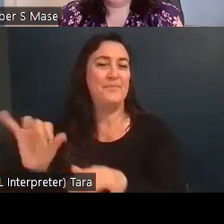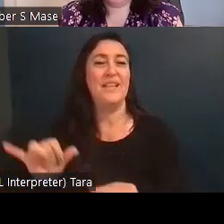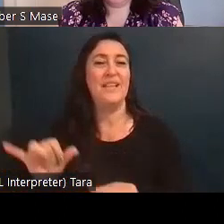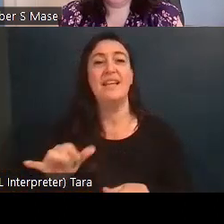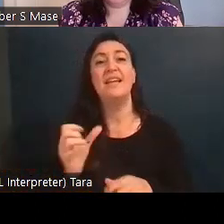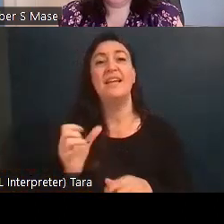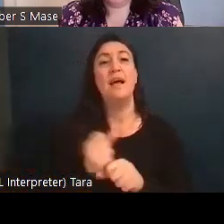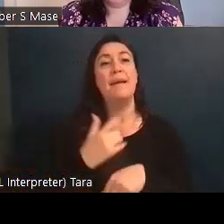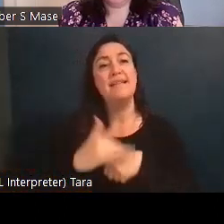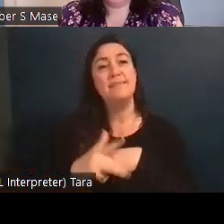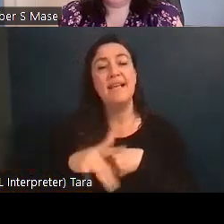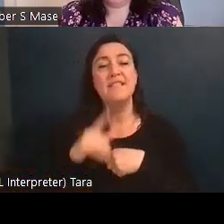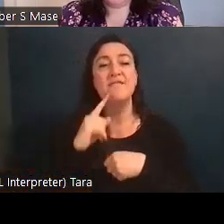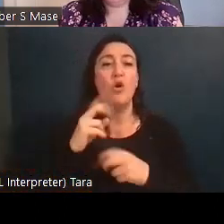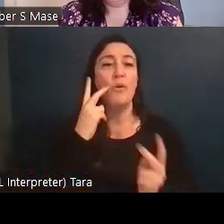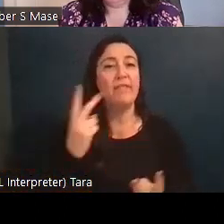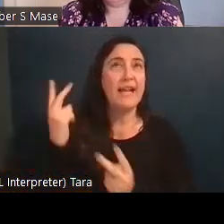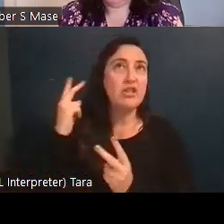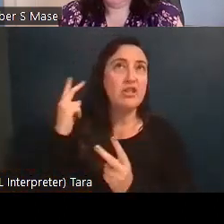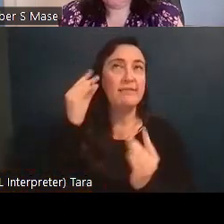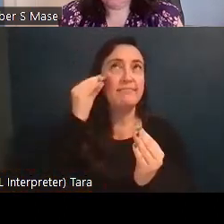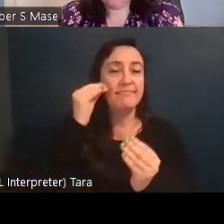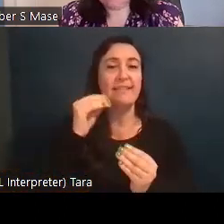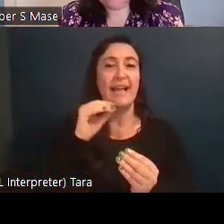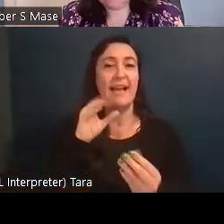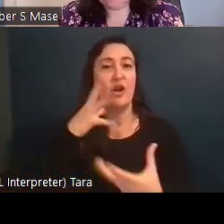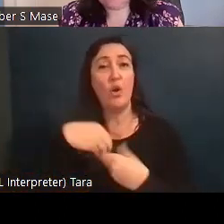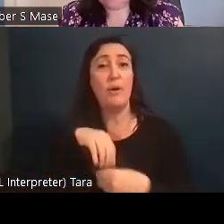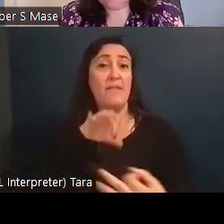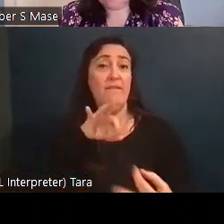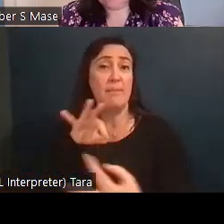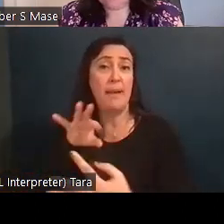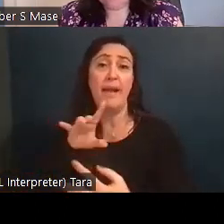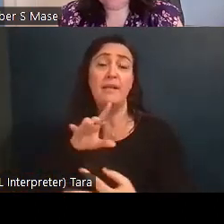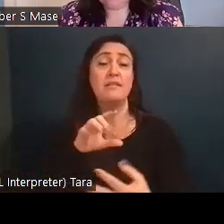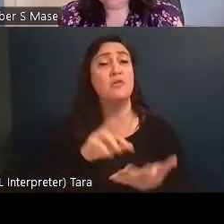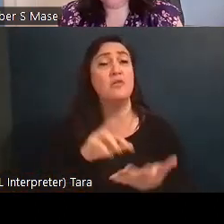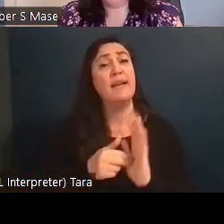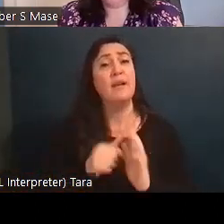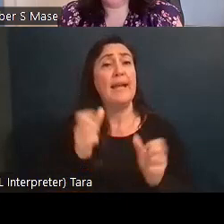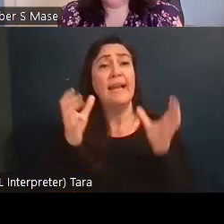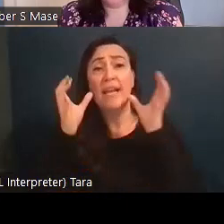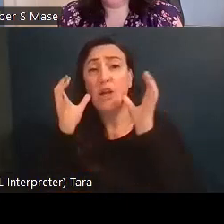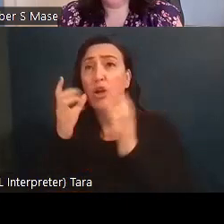So really making sure that there is a space to hear from all folks involved in the project.